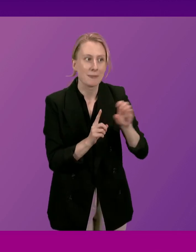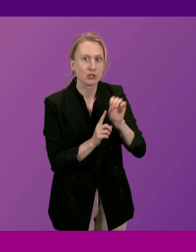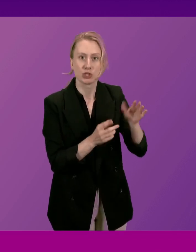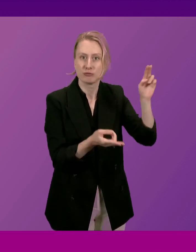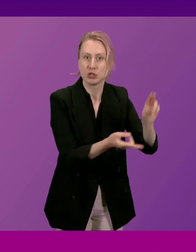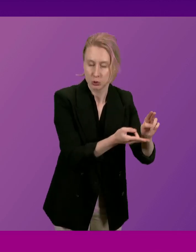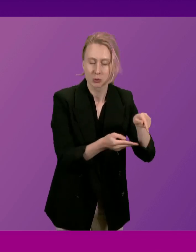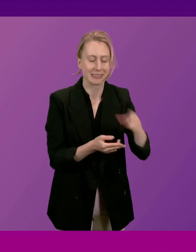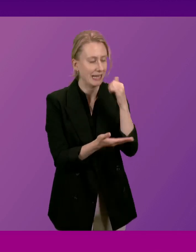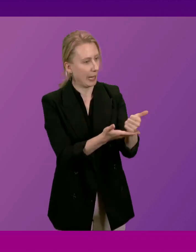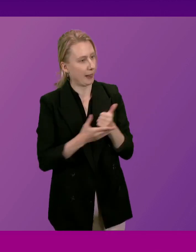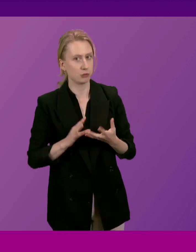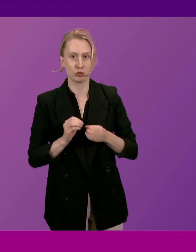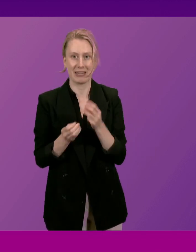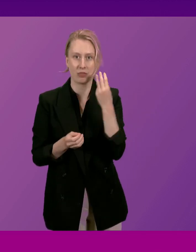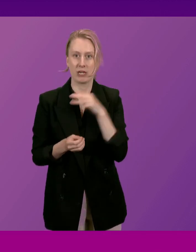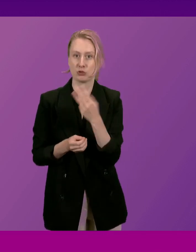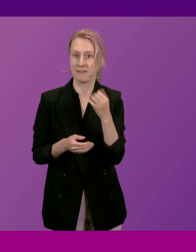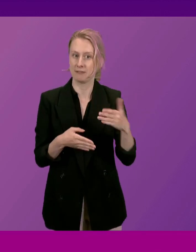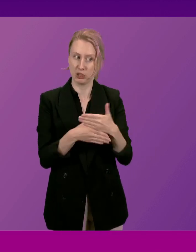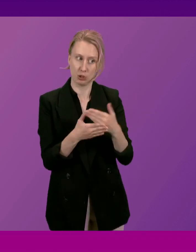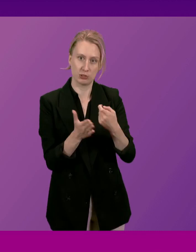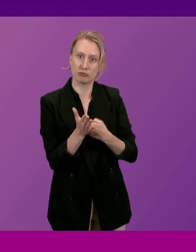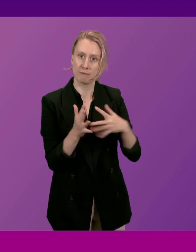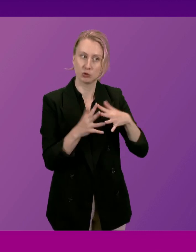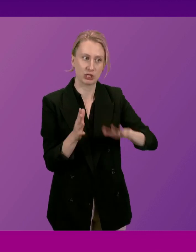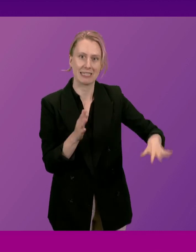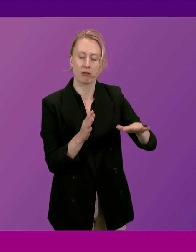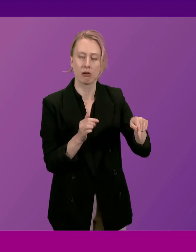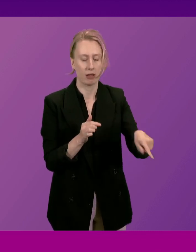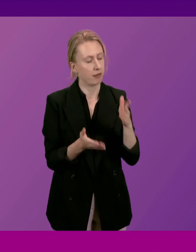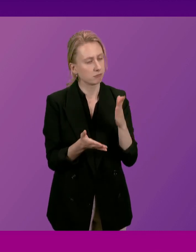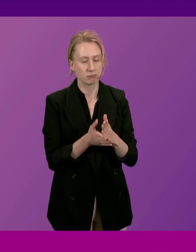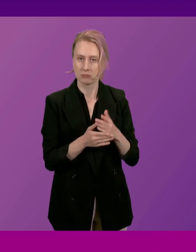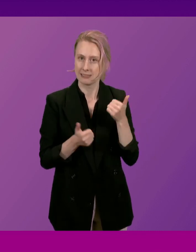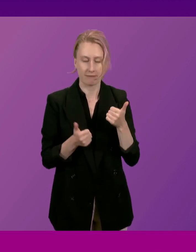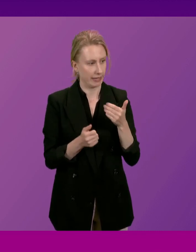to create 350 jobs in Renfrewshire, which is a step in the right direction.